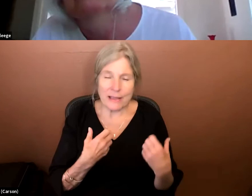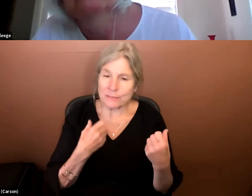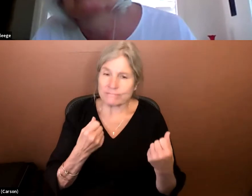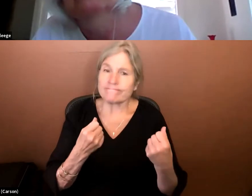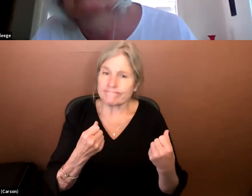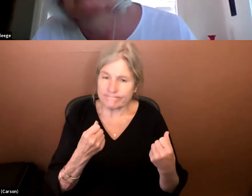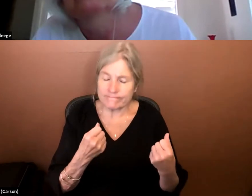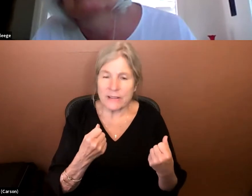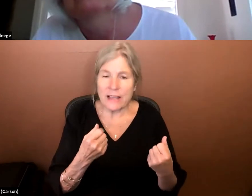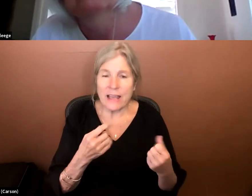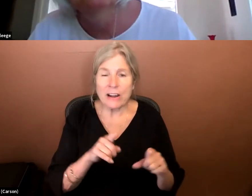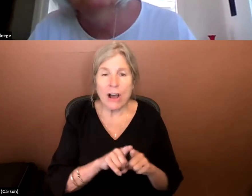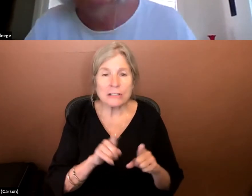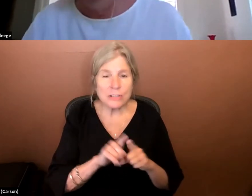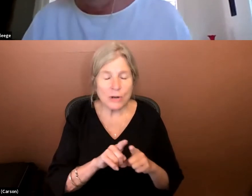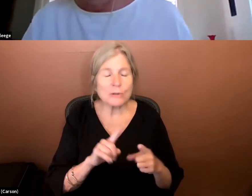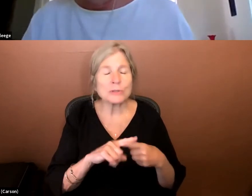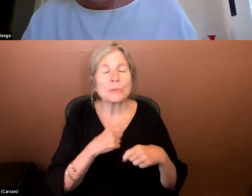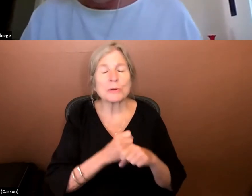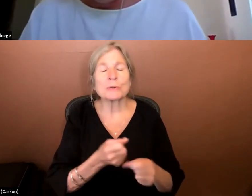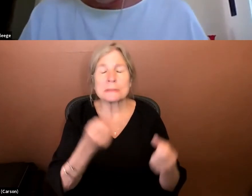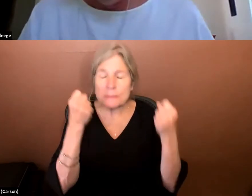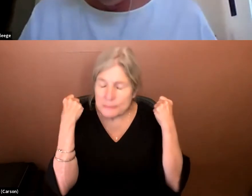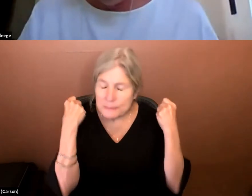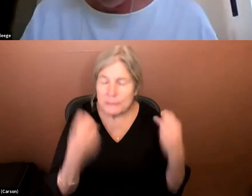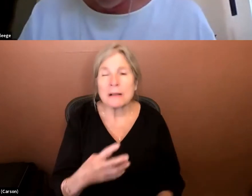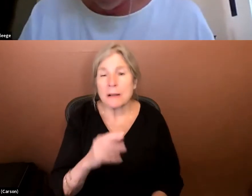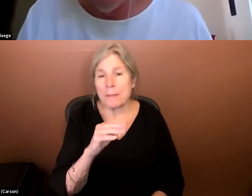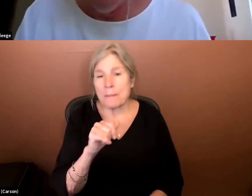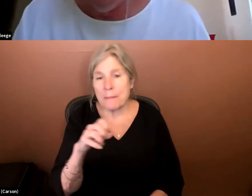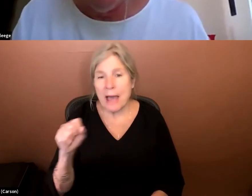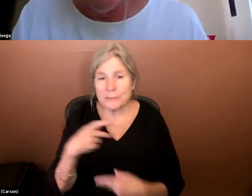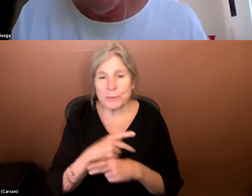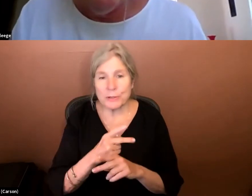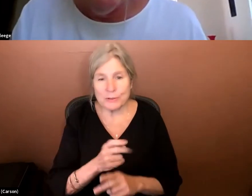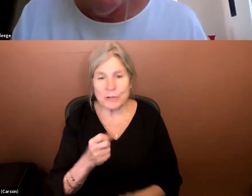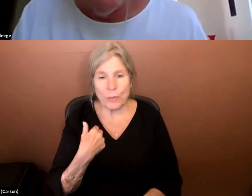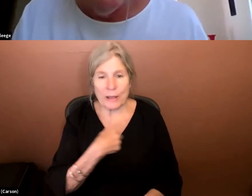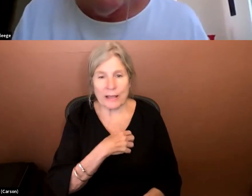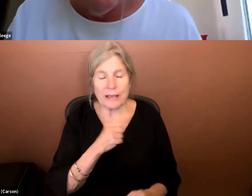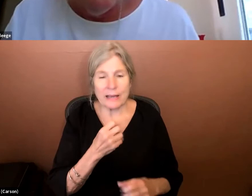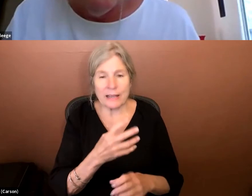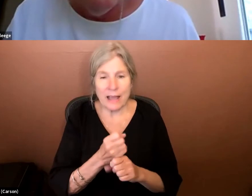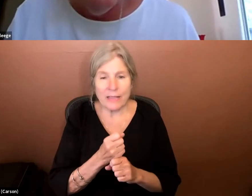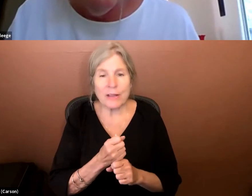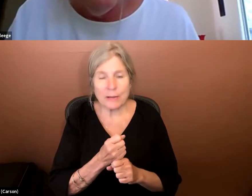mass produce those pieces so that we can get them under more hands more